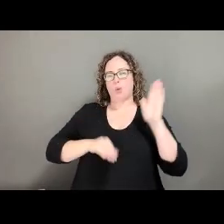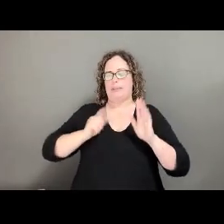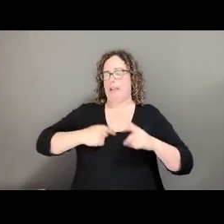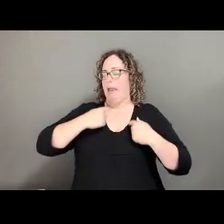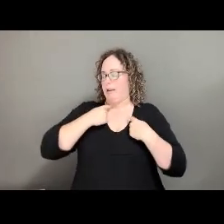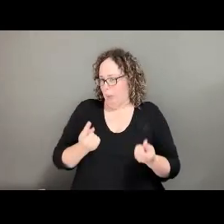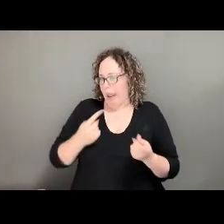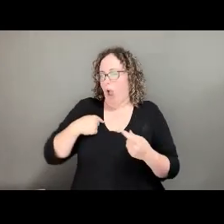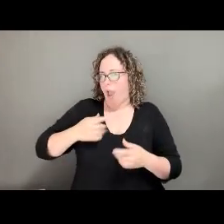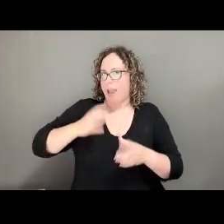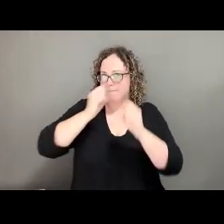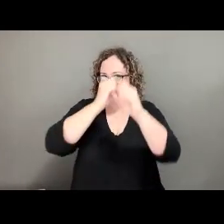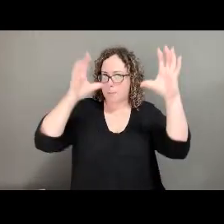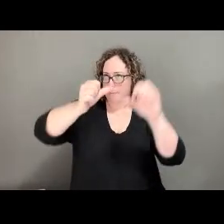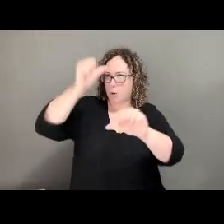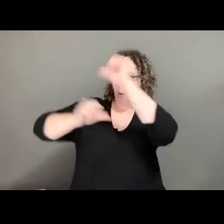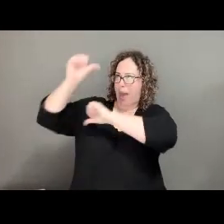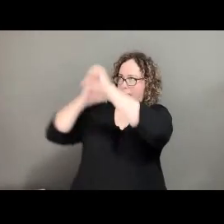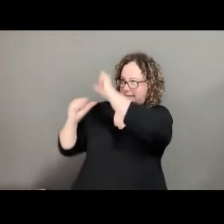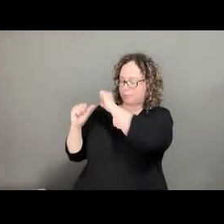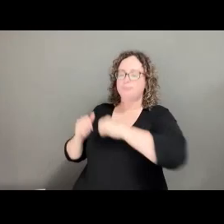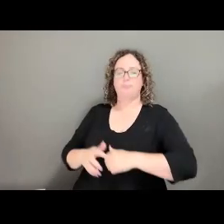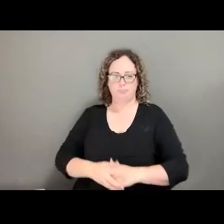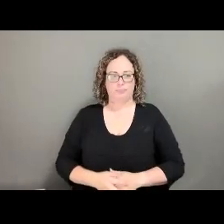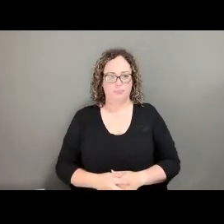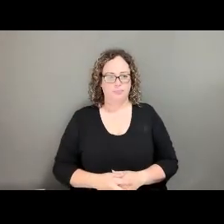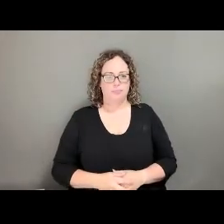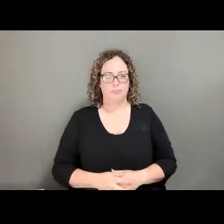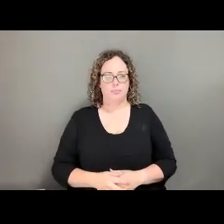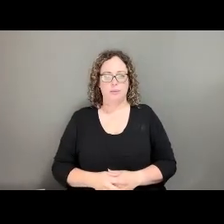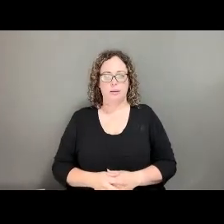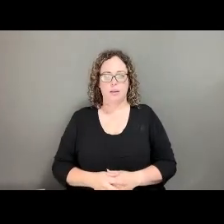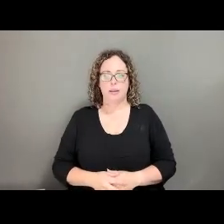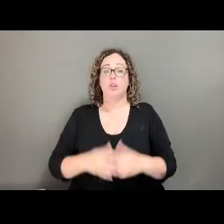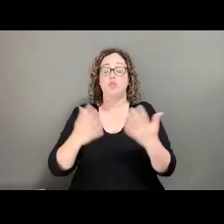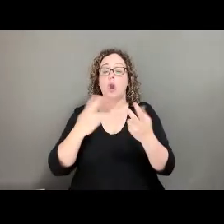my top three trips, if I could have a time machine.